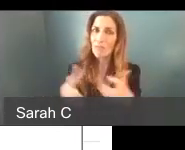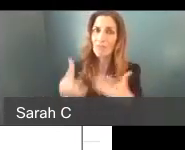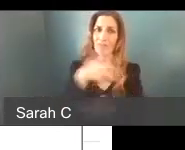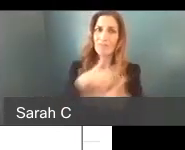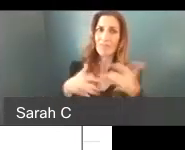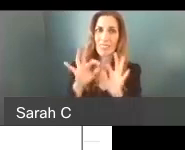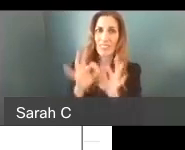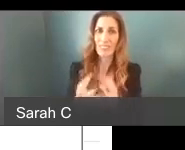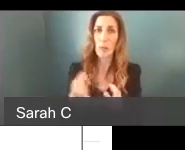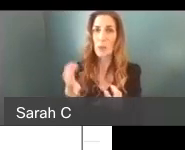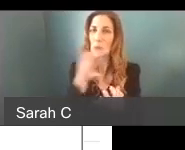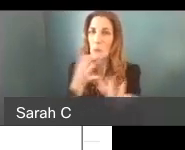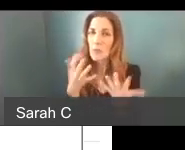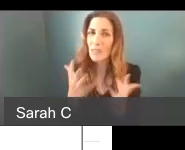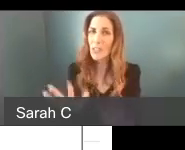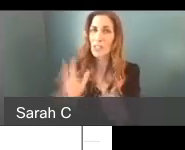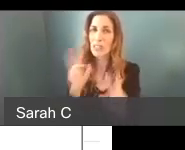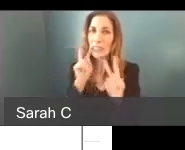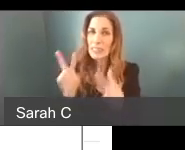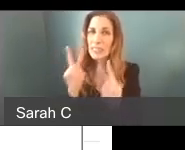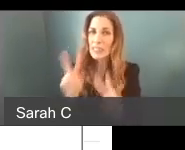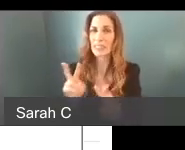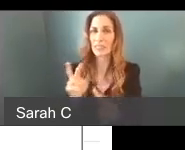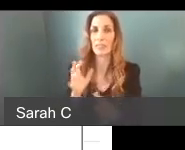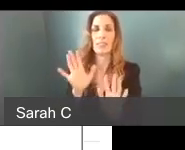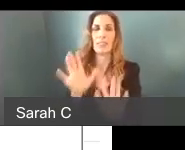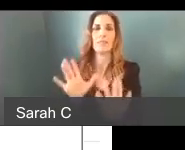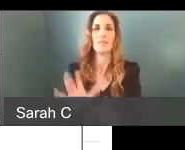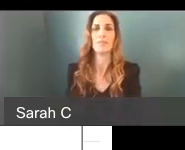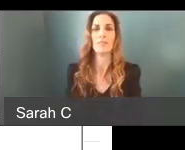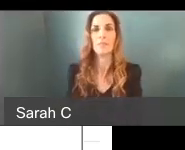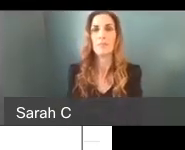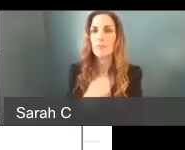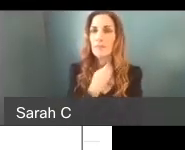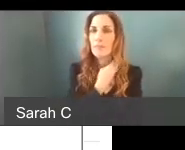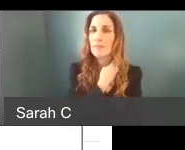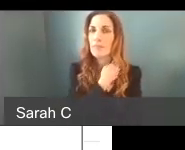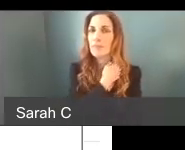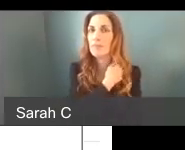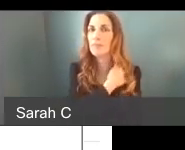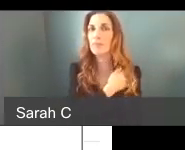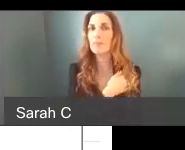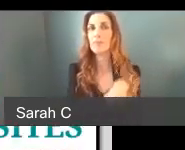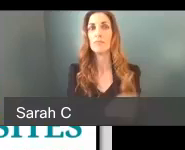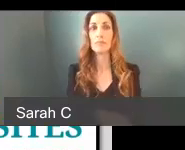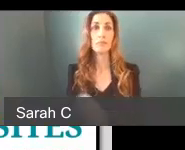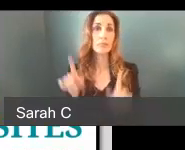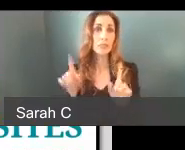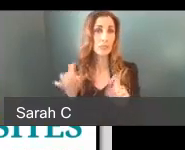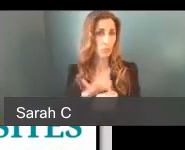there, we're almost to the end. We continue to have good availability of testing, so, as always, I want